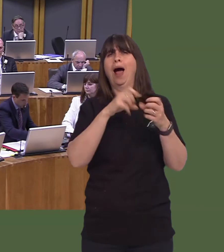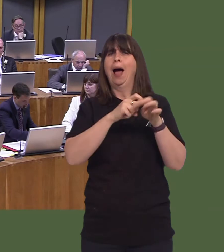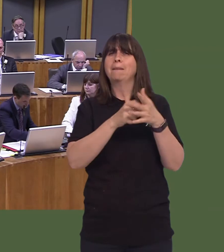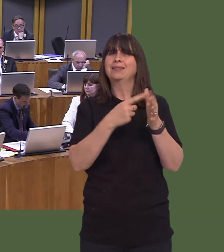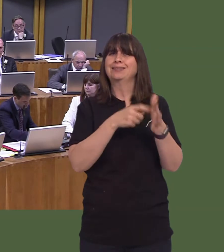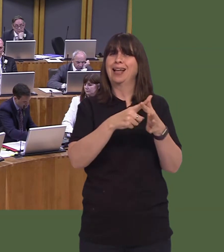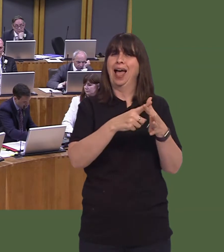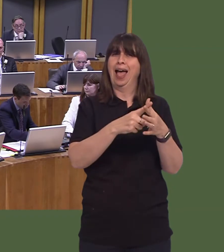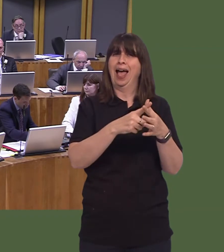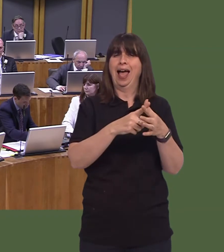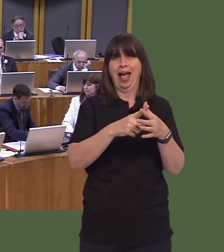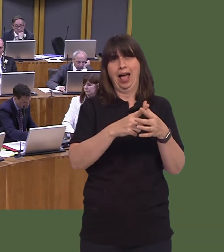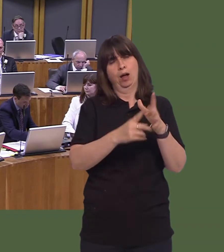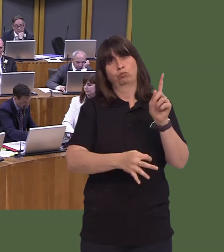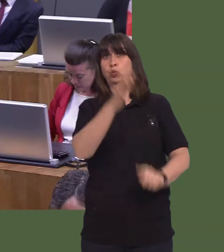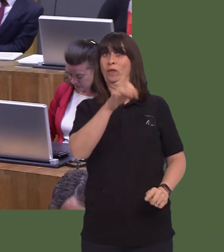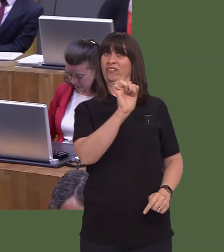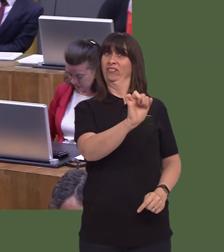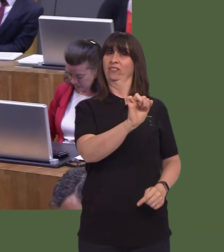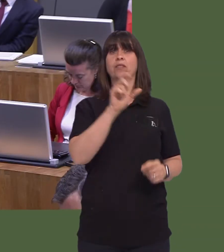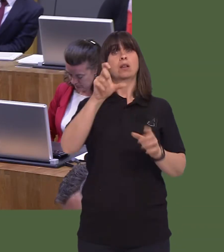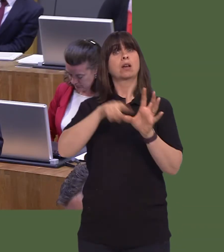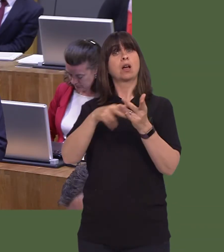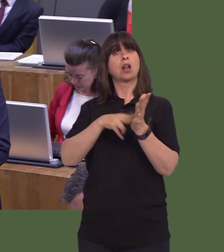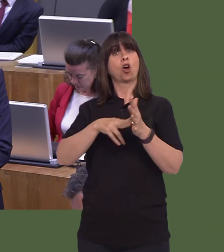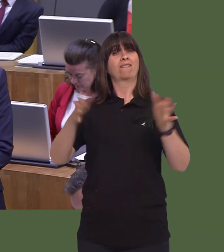If we look, for example, at the Cynon valley, the Cynon valley has attracted four investments